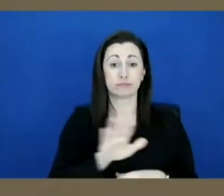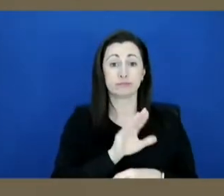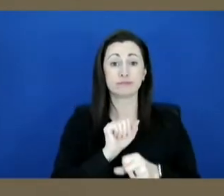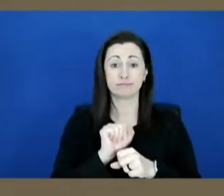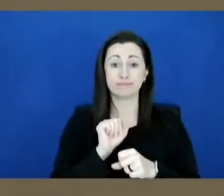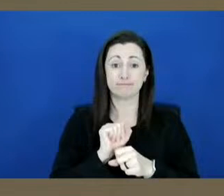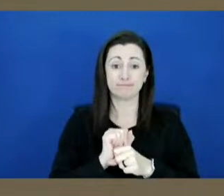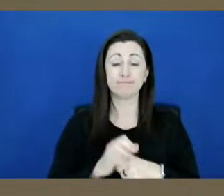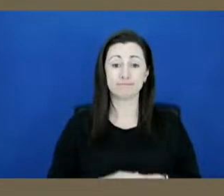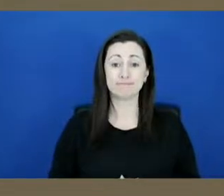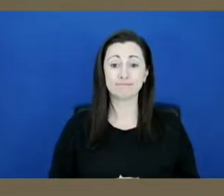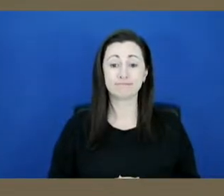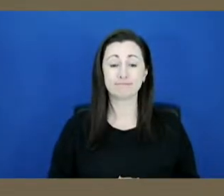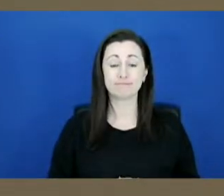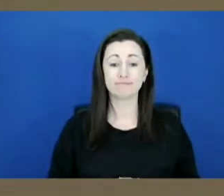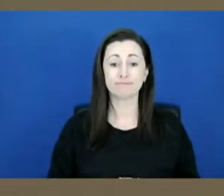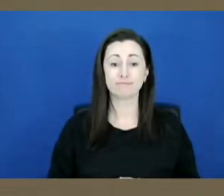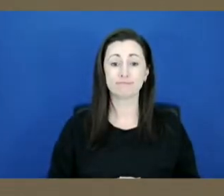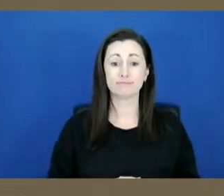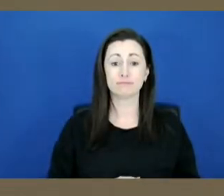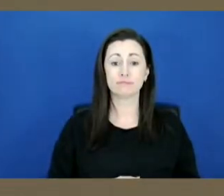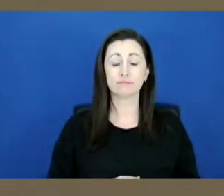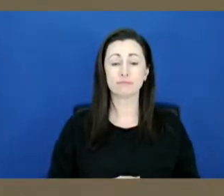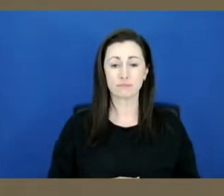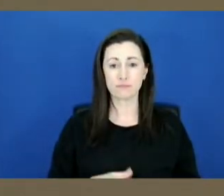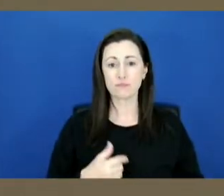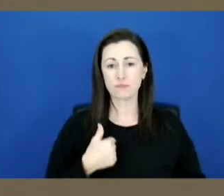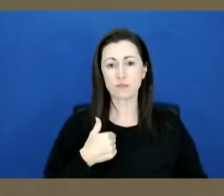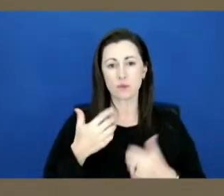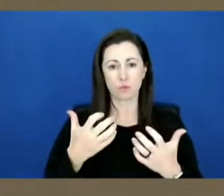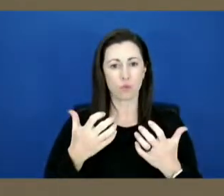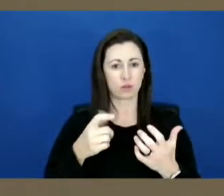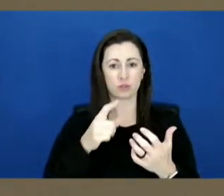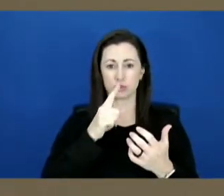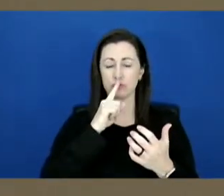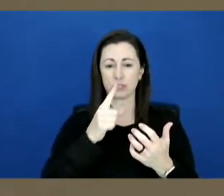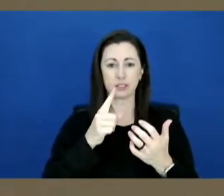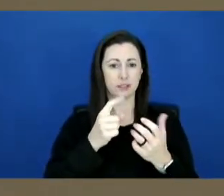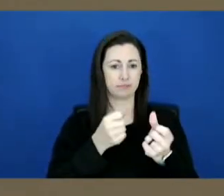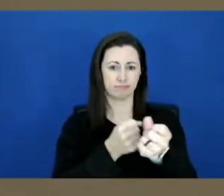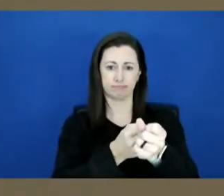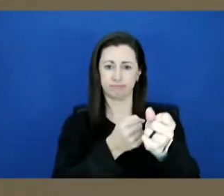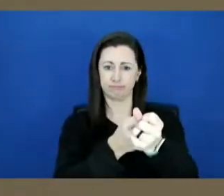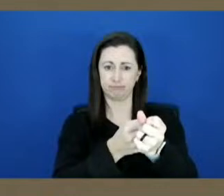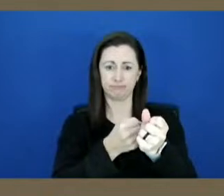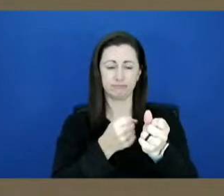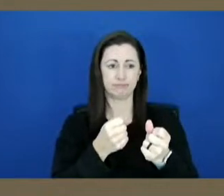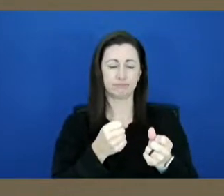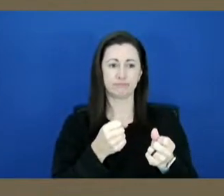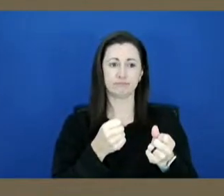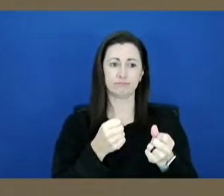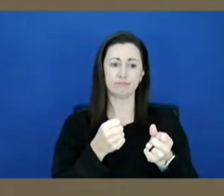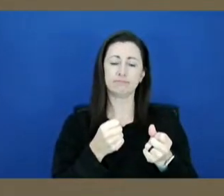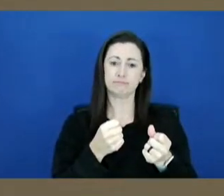I'M JUST REALLY GRATEFUL FOR THE